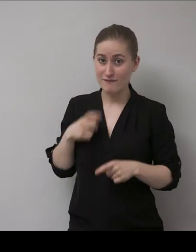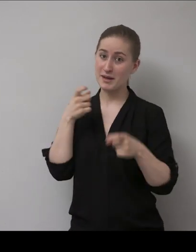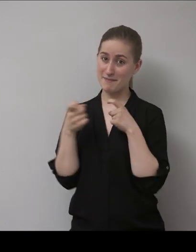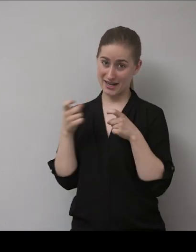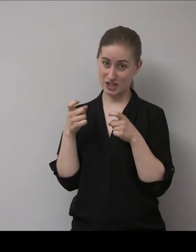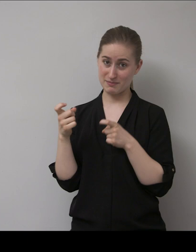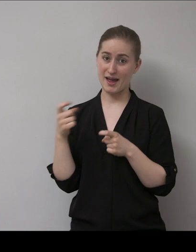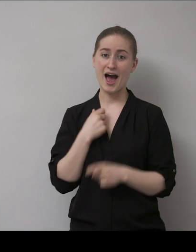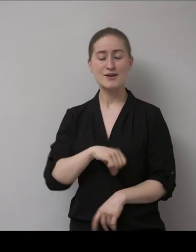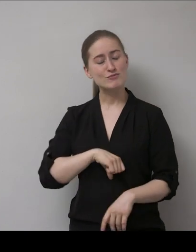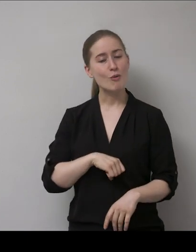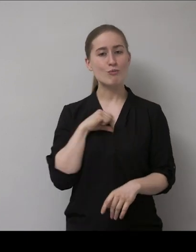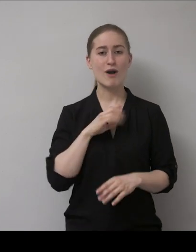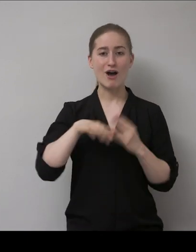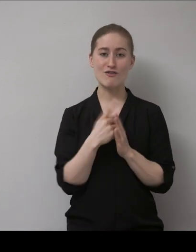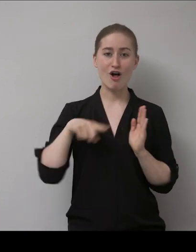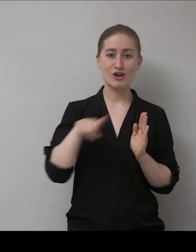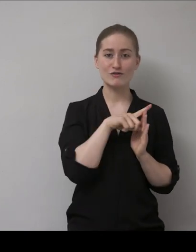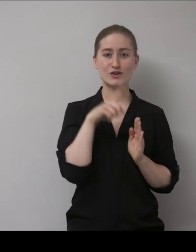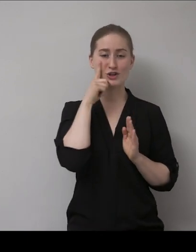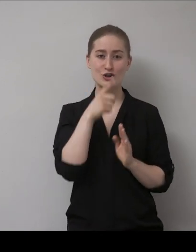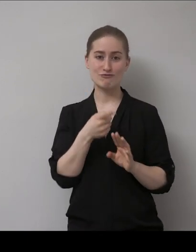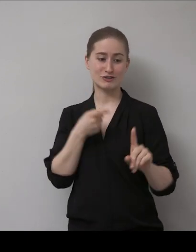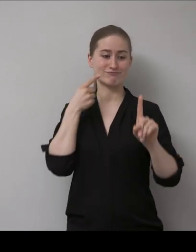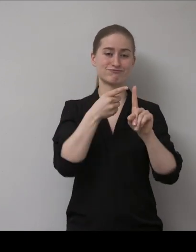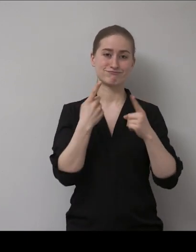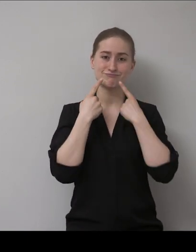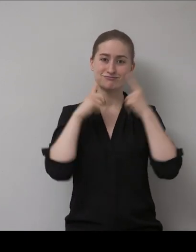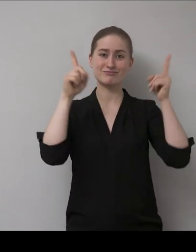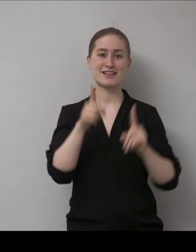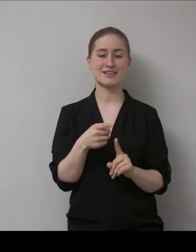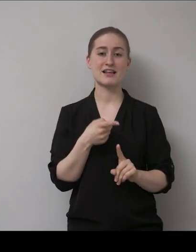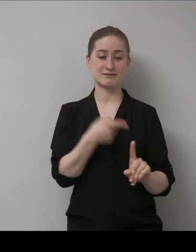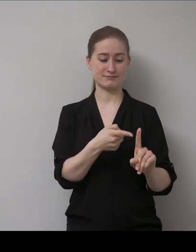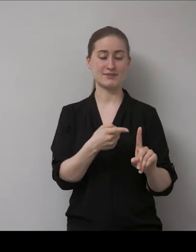I am so proud of all of you for having reached this tremendous milestone, and I'm confident in your ability